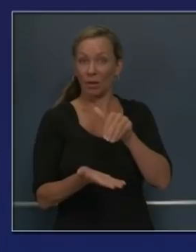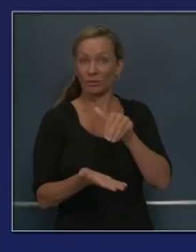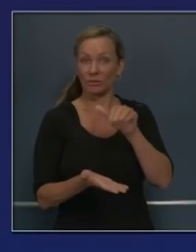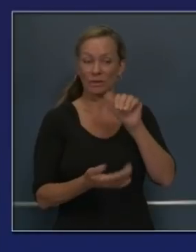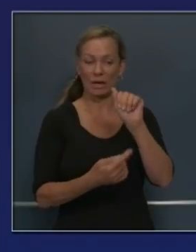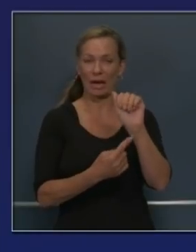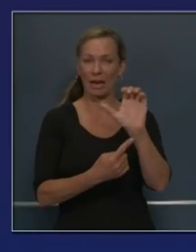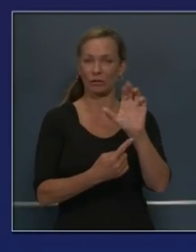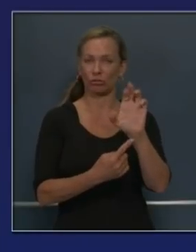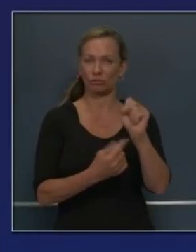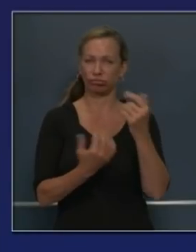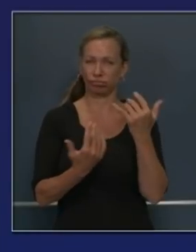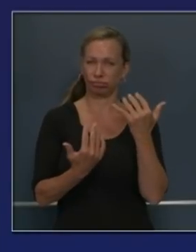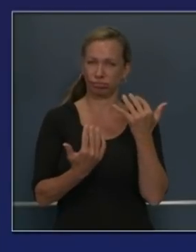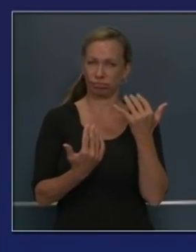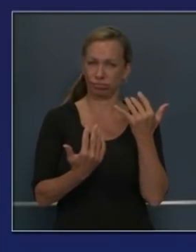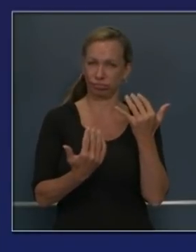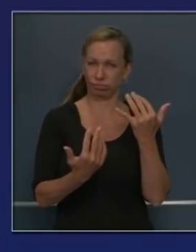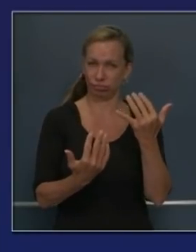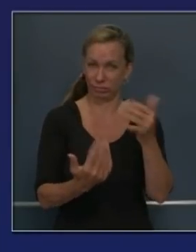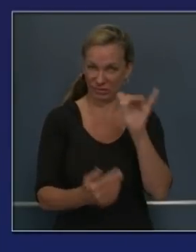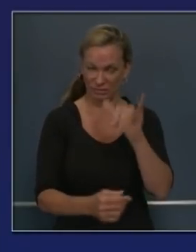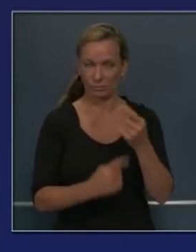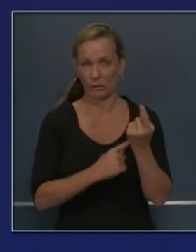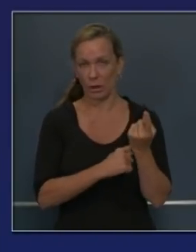2019, WE HAD 4292 WILDFIRES IN THE STATE OF CALIFORNIA THAT